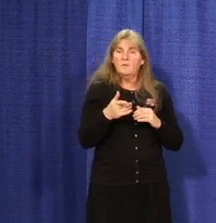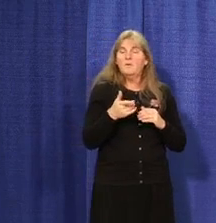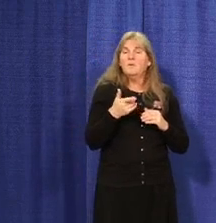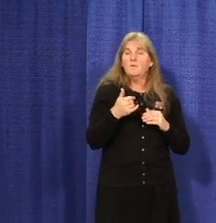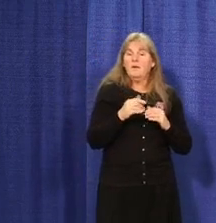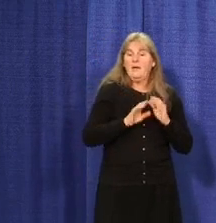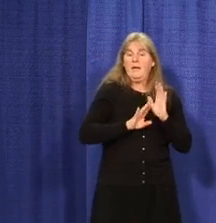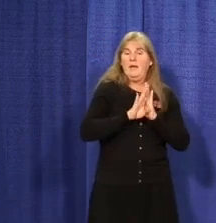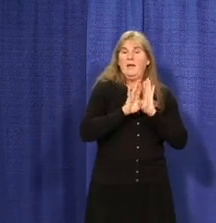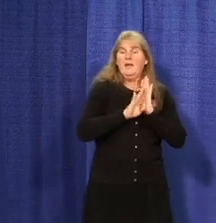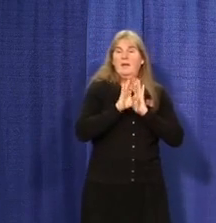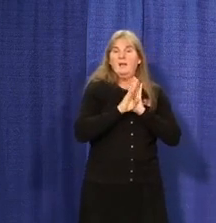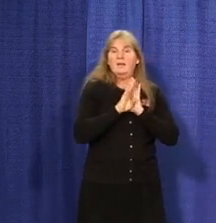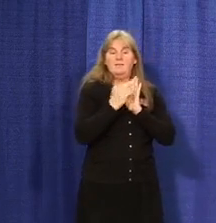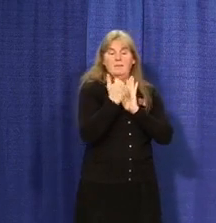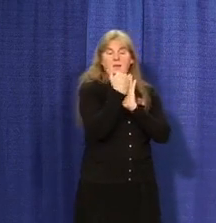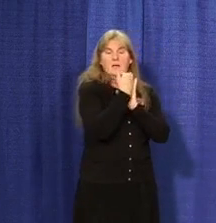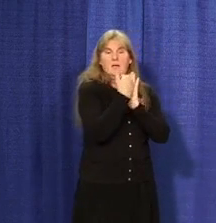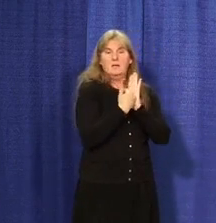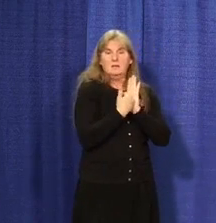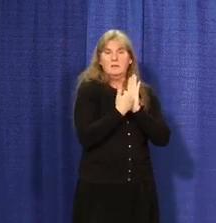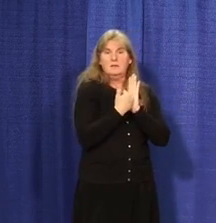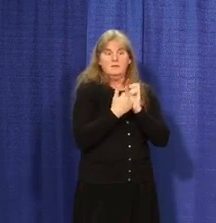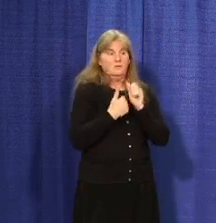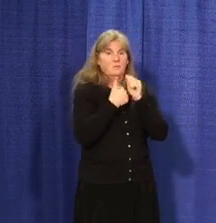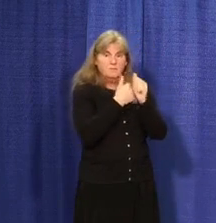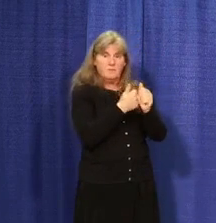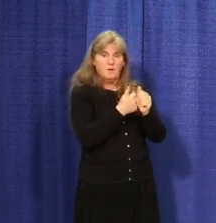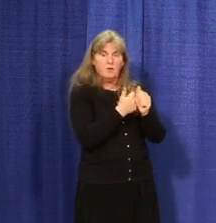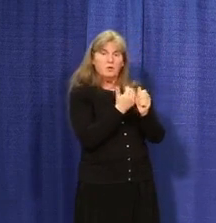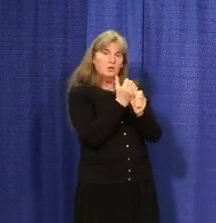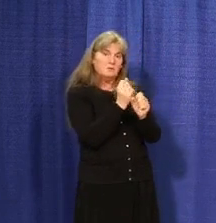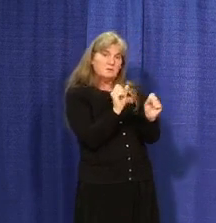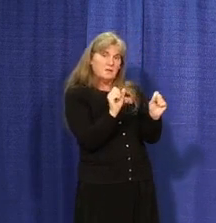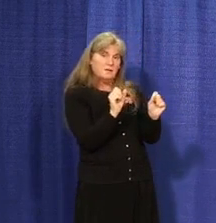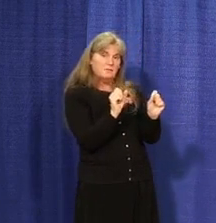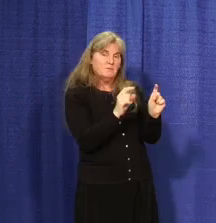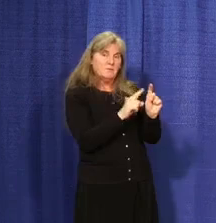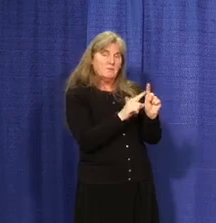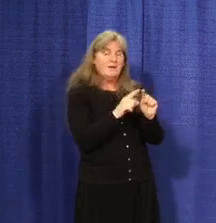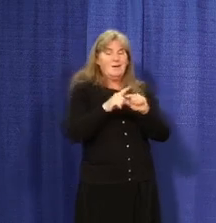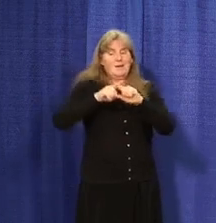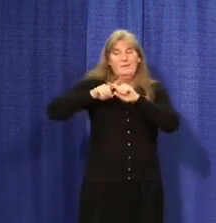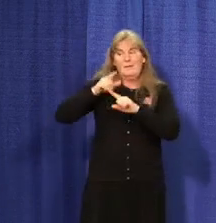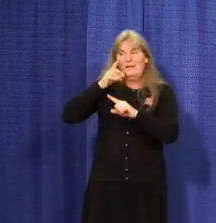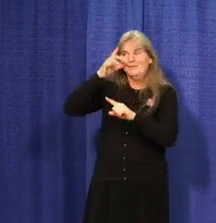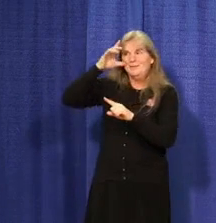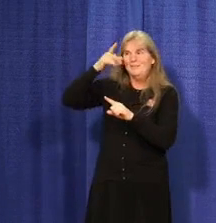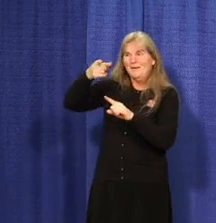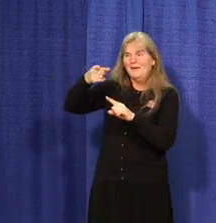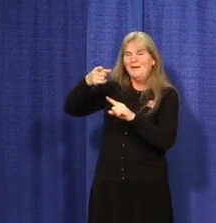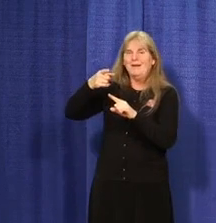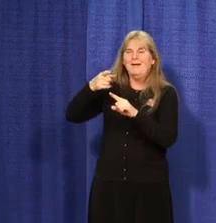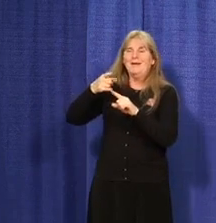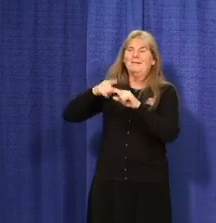have produced as guidance we feel confident and safe. But of course it depends on the parent and the family.